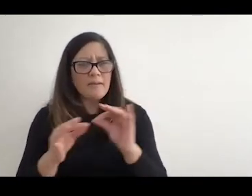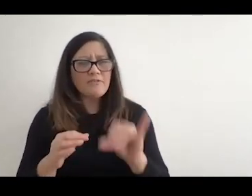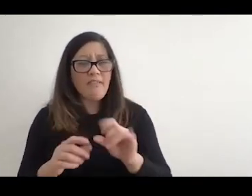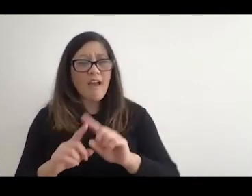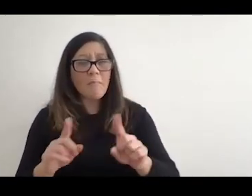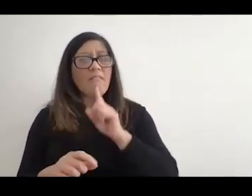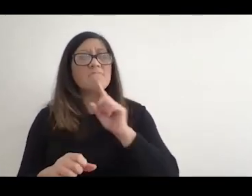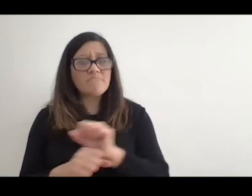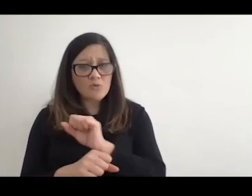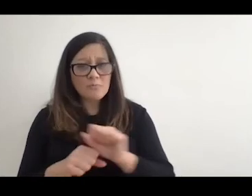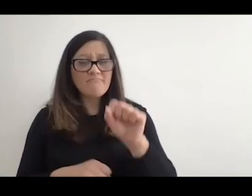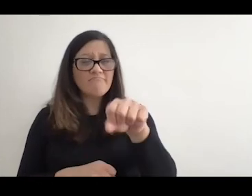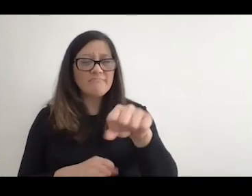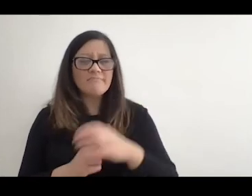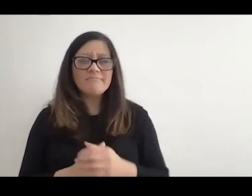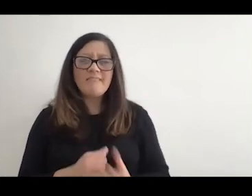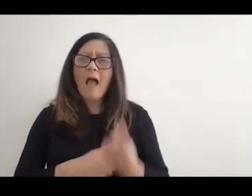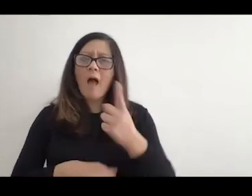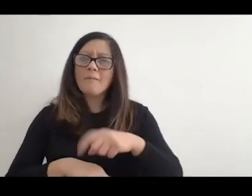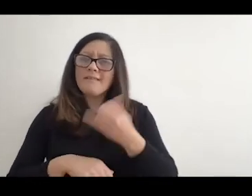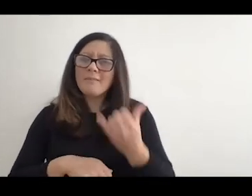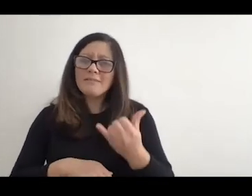You know how many Times Now do you